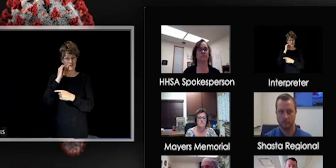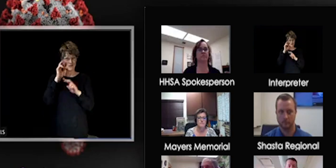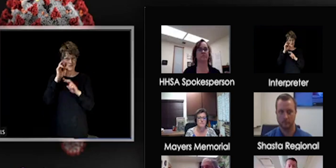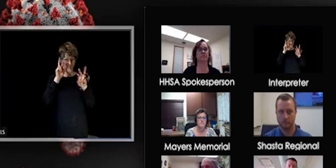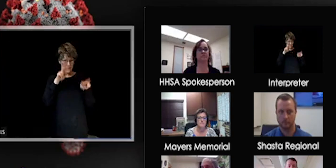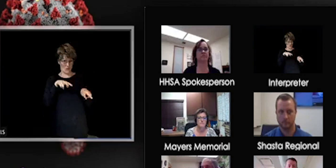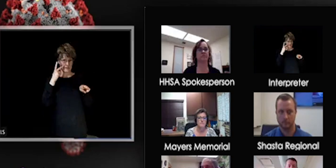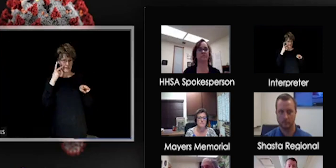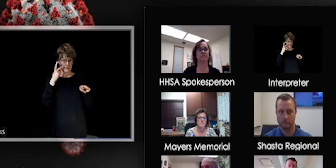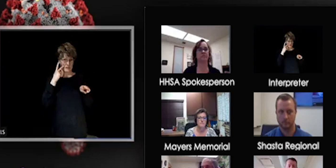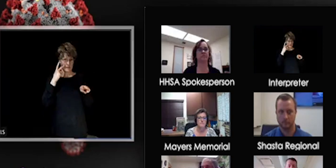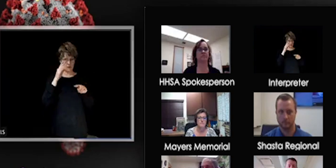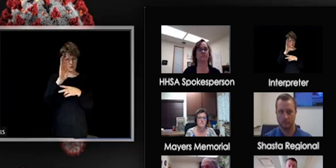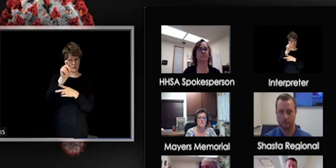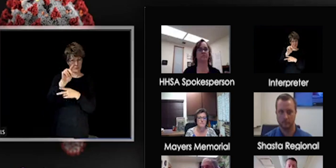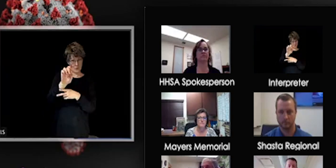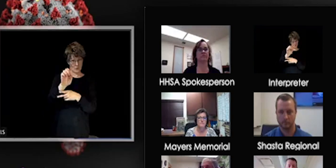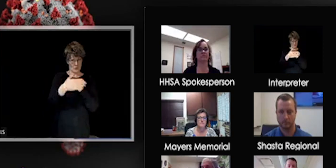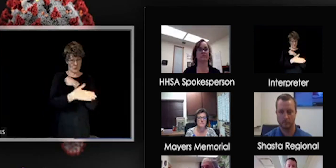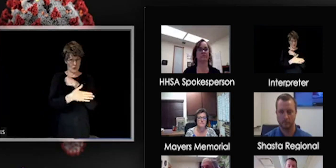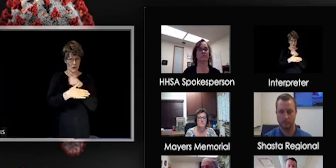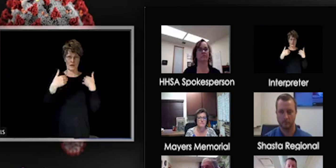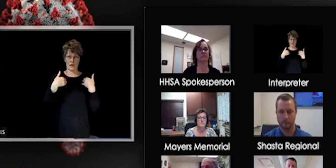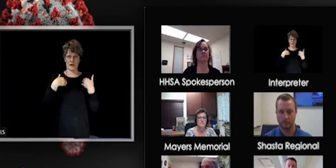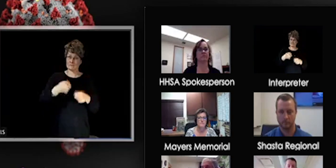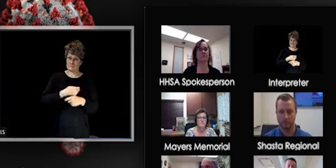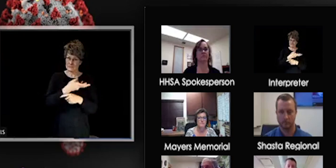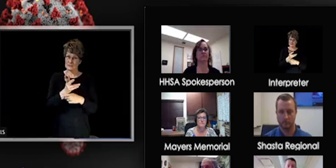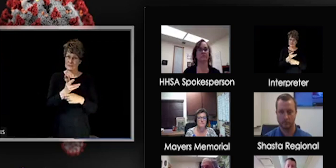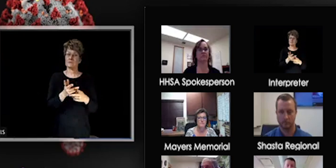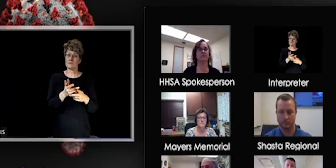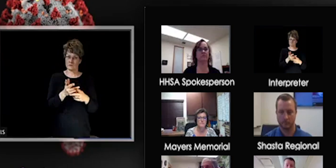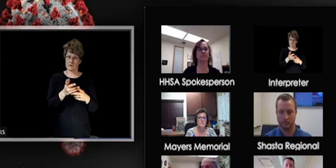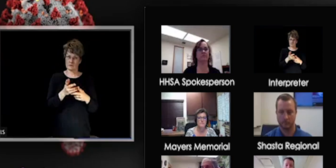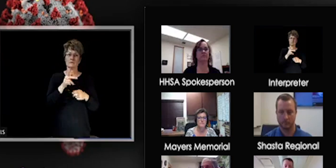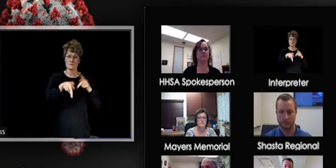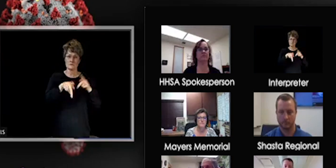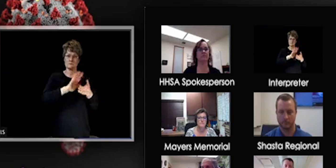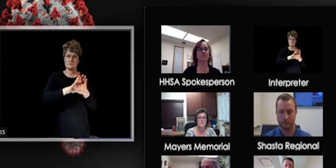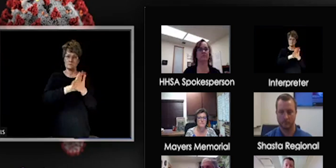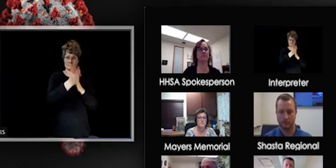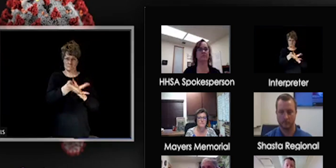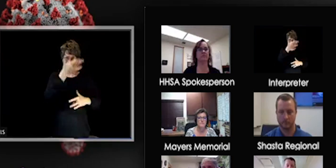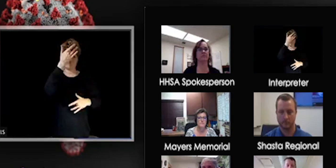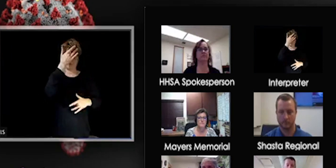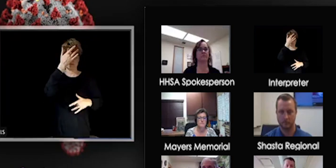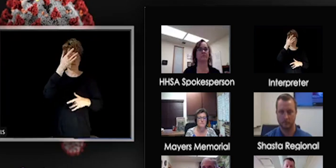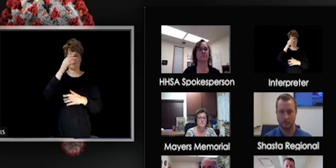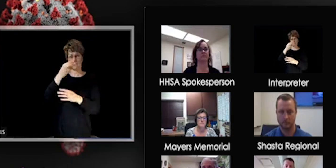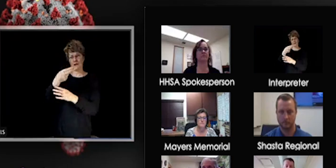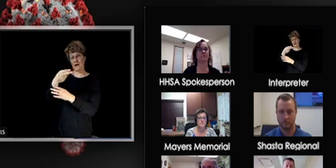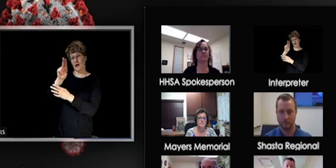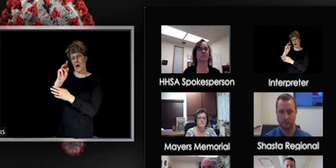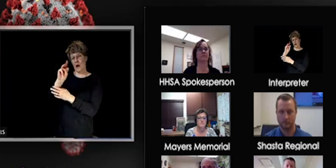cases. In the last few days, Mendocino, Humboldt and Lake had a number of additional cases.